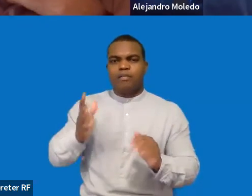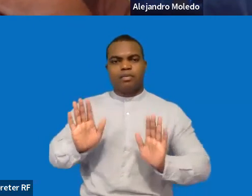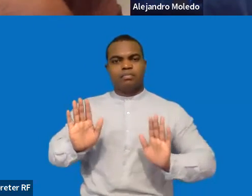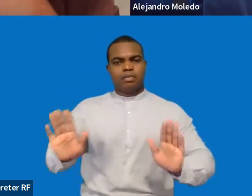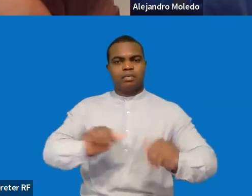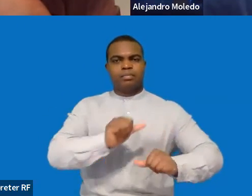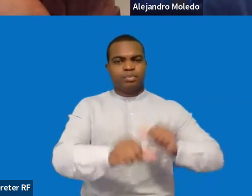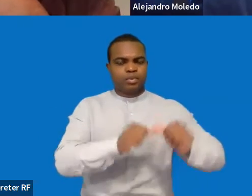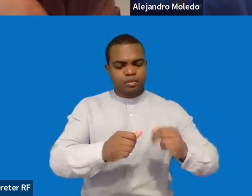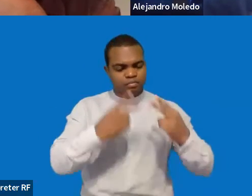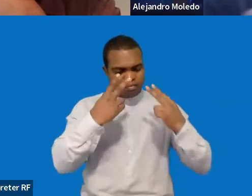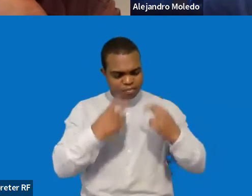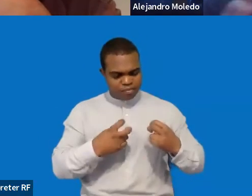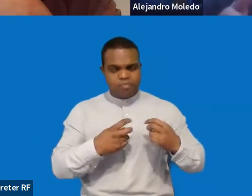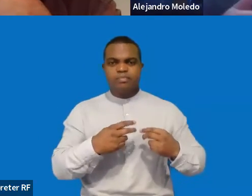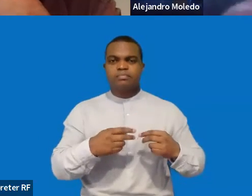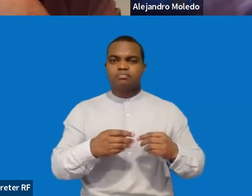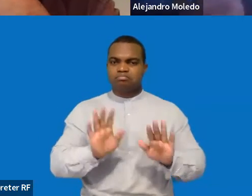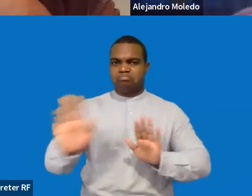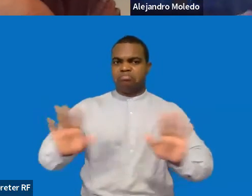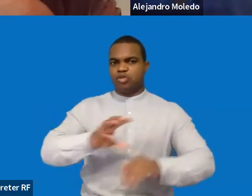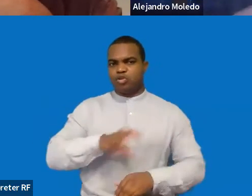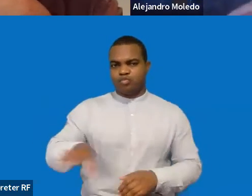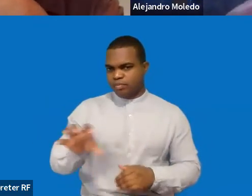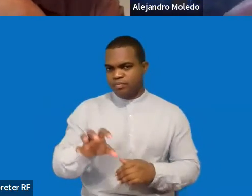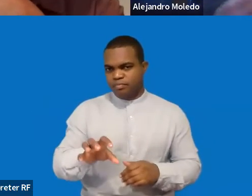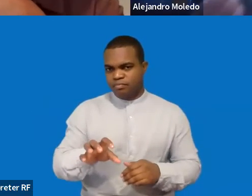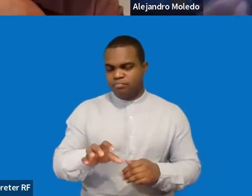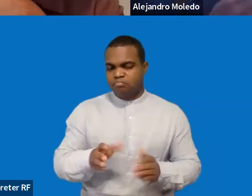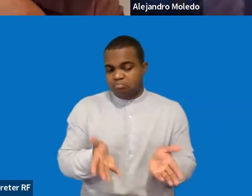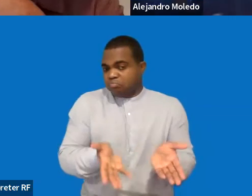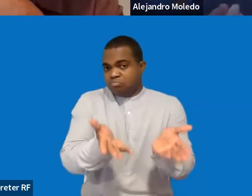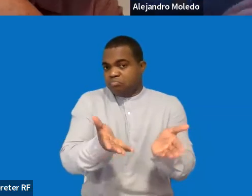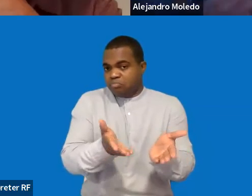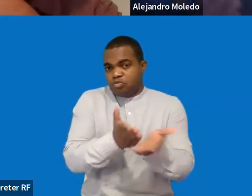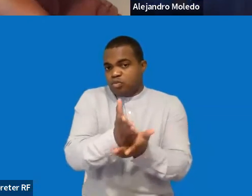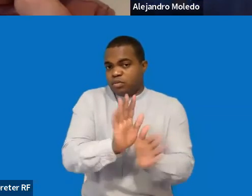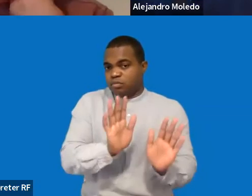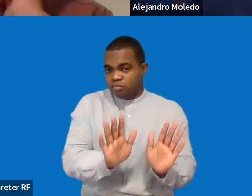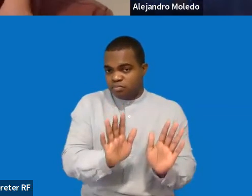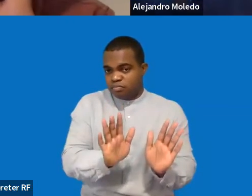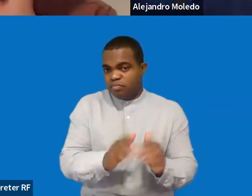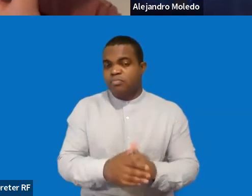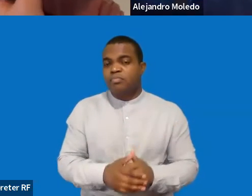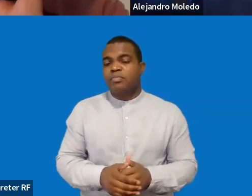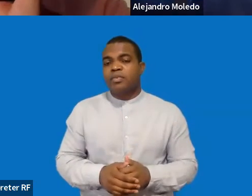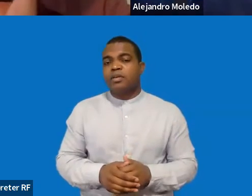the European Disability Card, then, in a way, the issuing of the European Disability Card